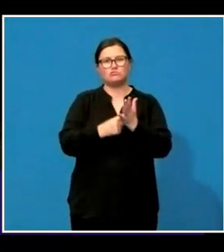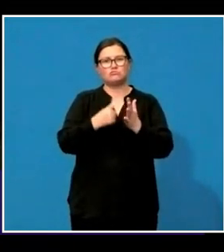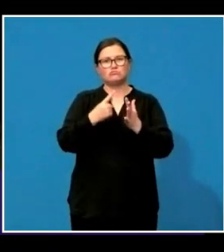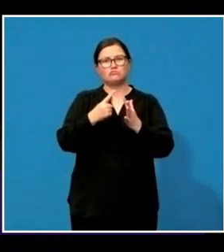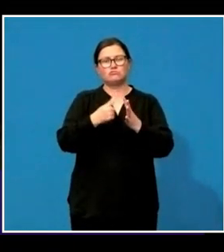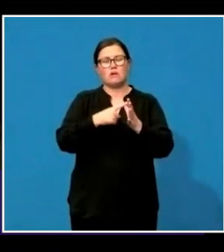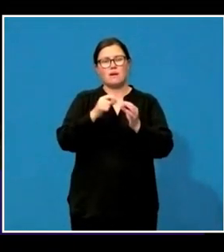such as dysphagia.